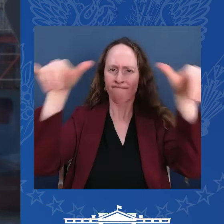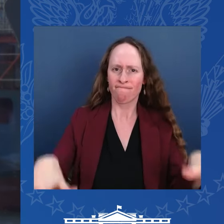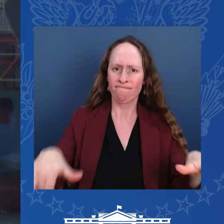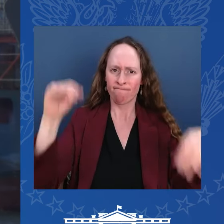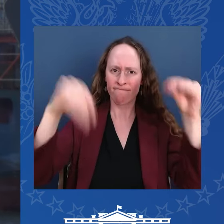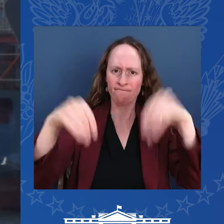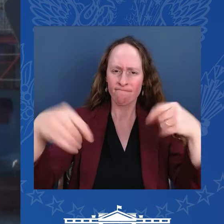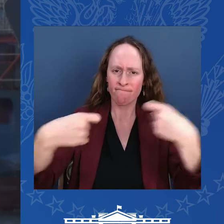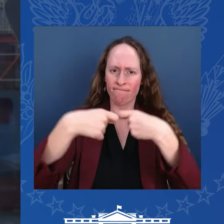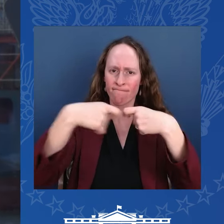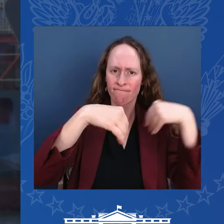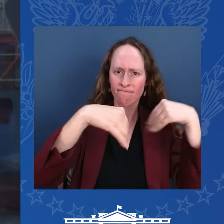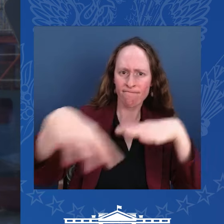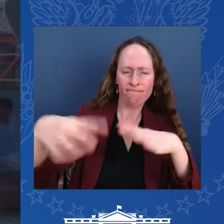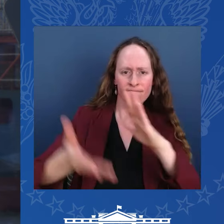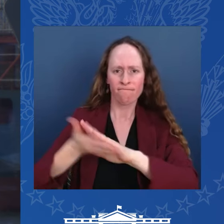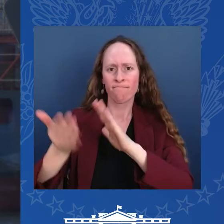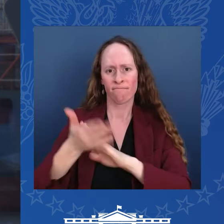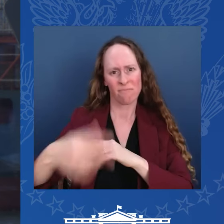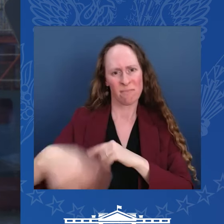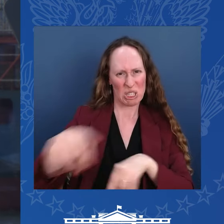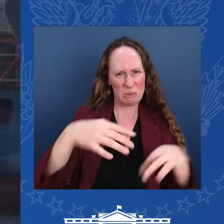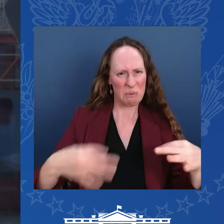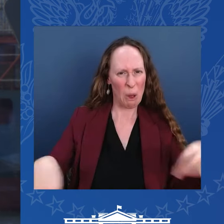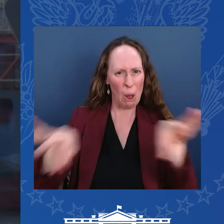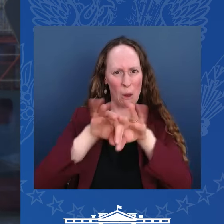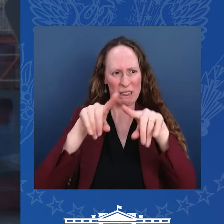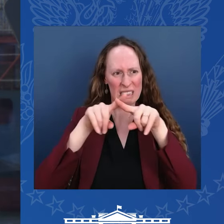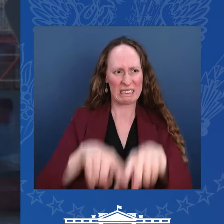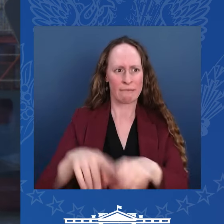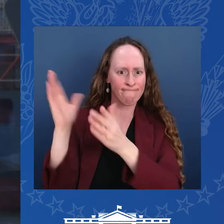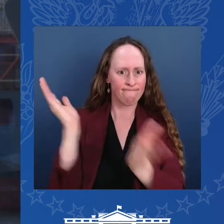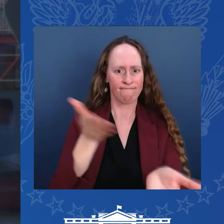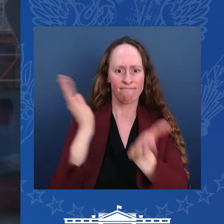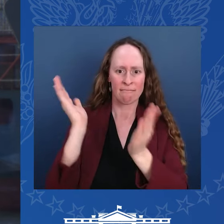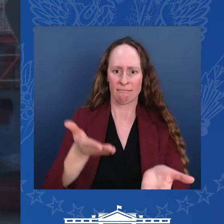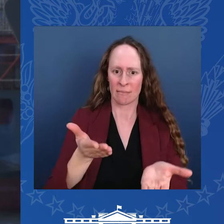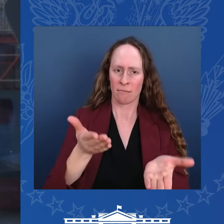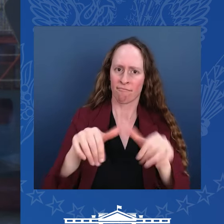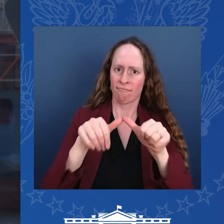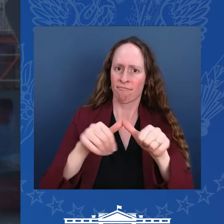They keep goods moving, keep the economy strong. They employ over 100,000 union